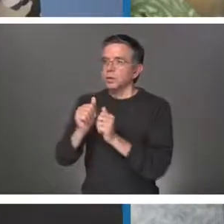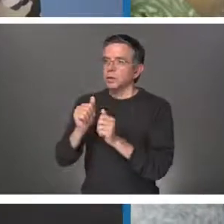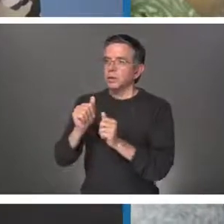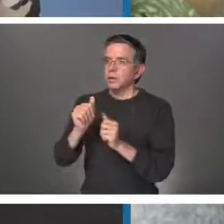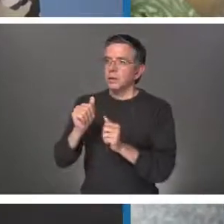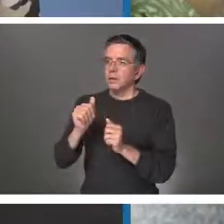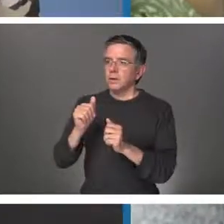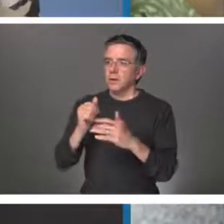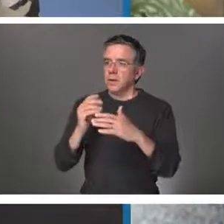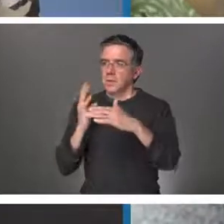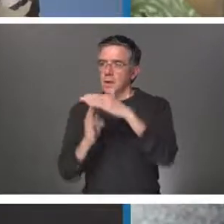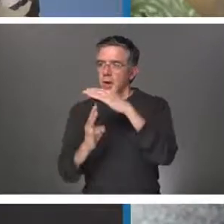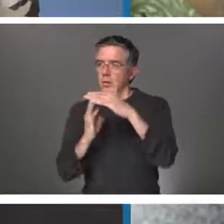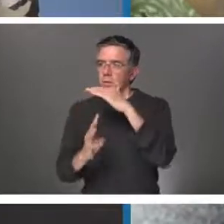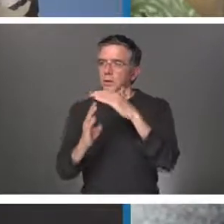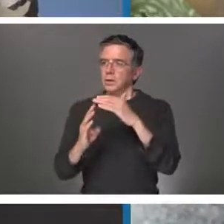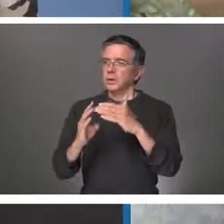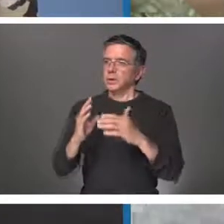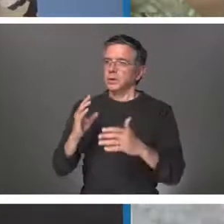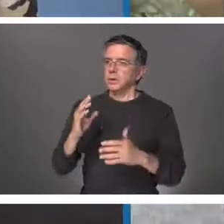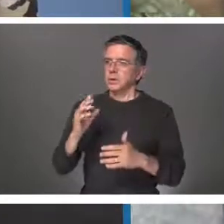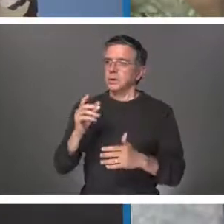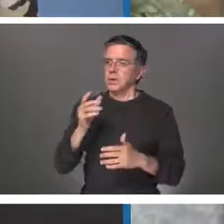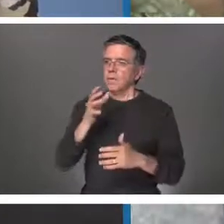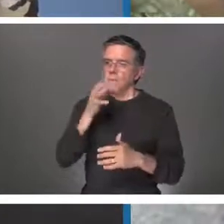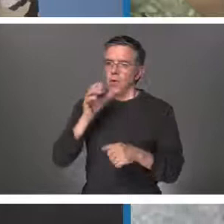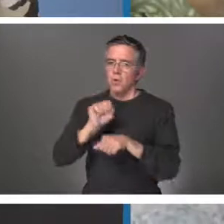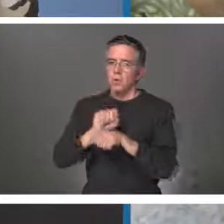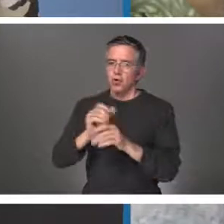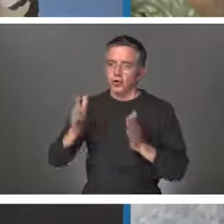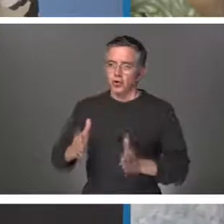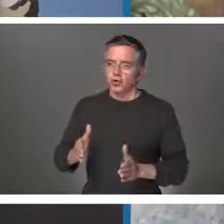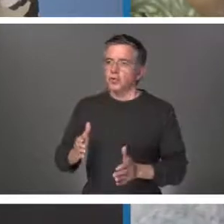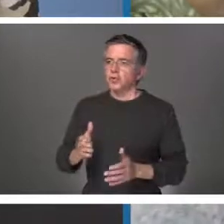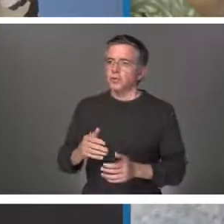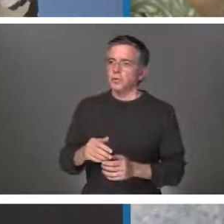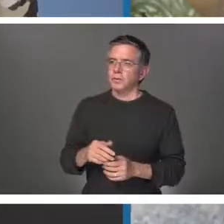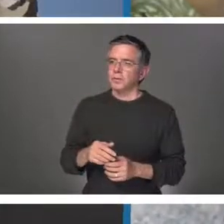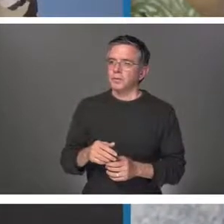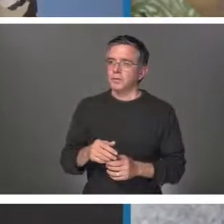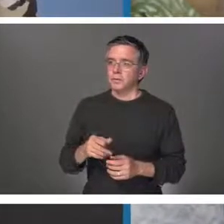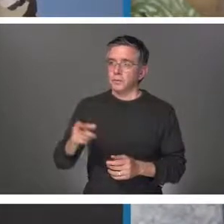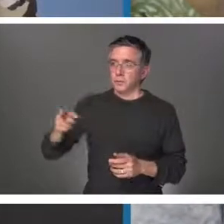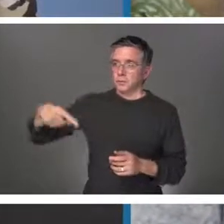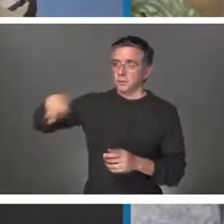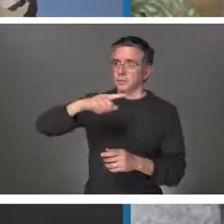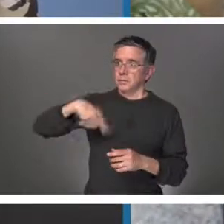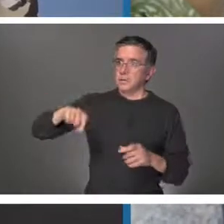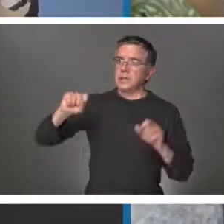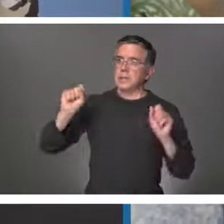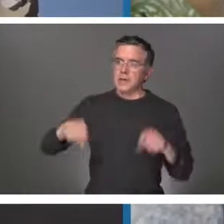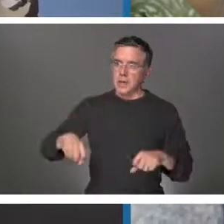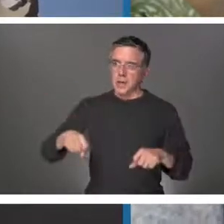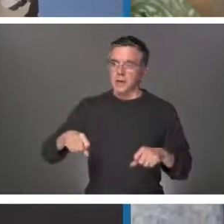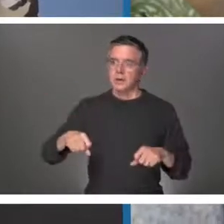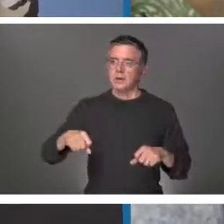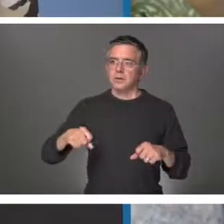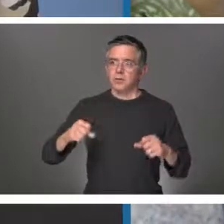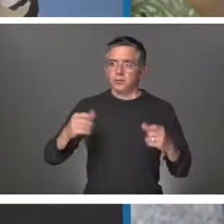Just the notion that they actually get to step in and play that direct role, working with community members who trust them,